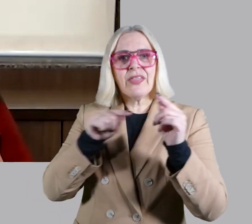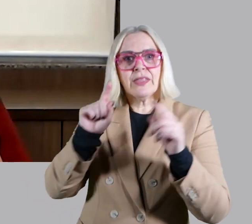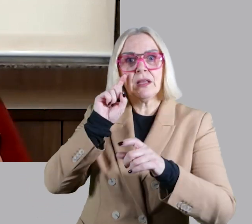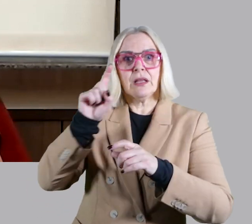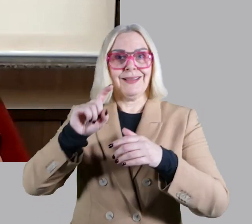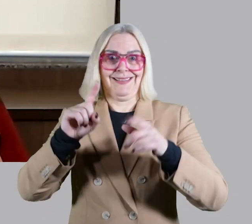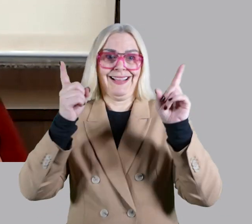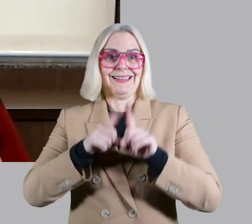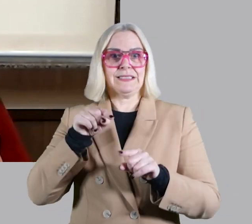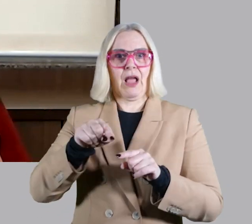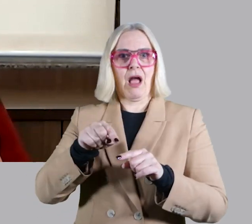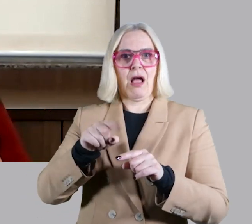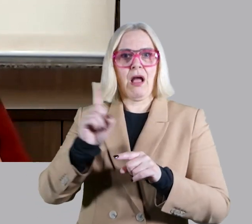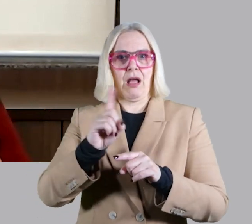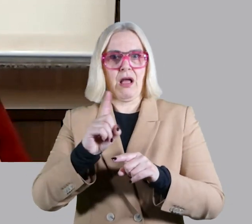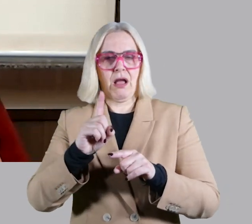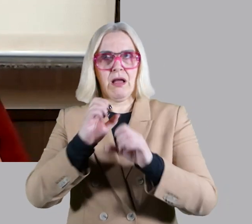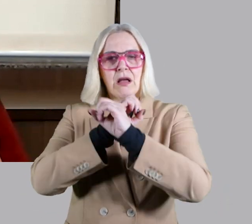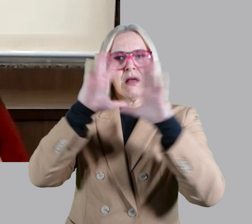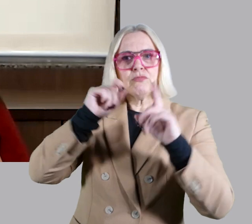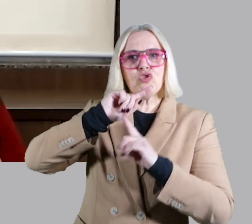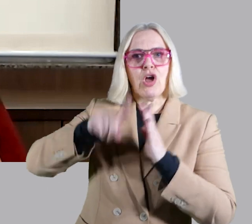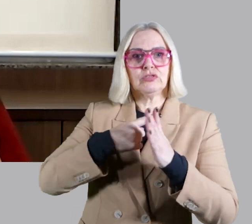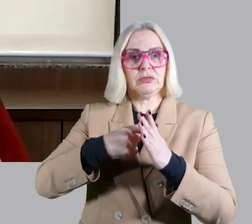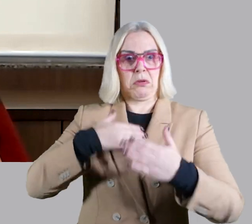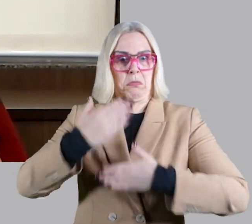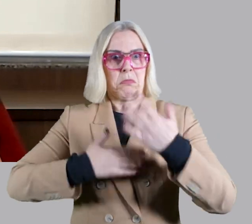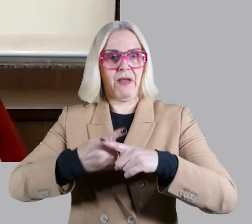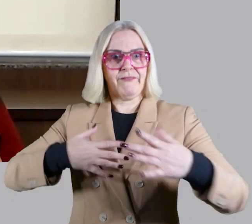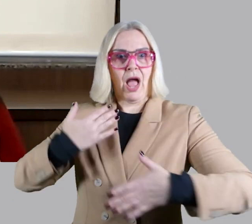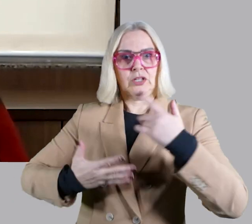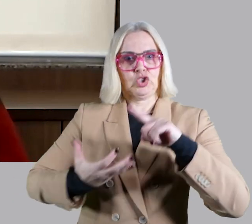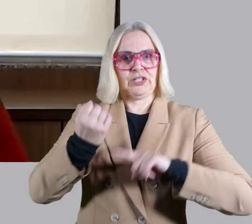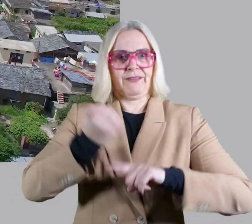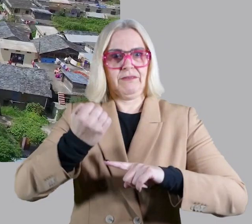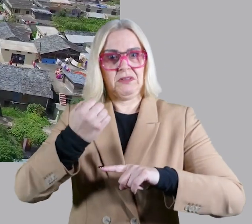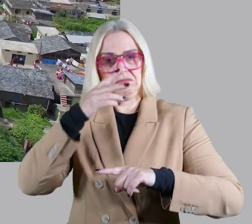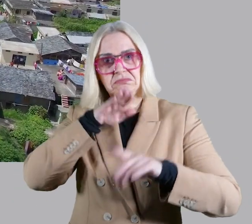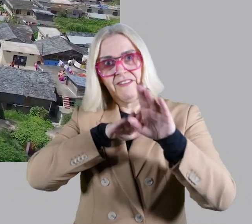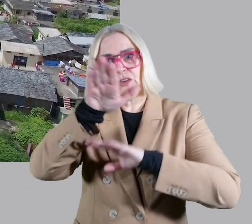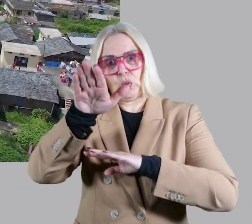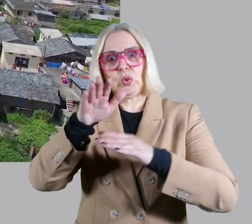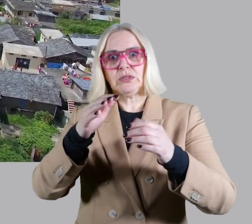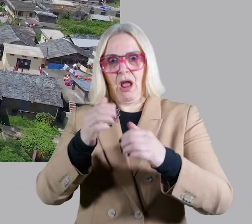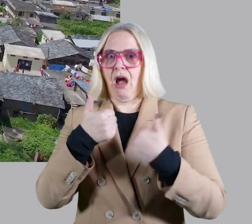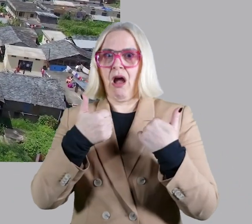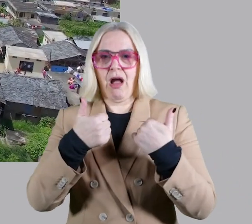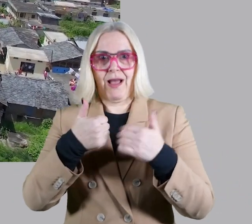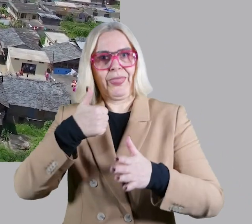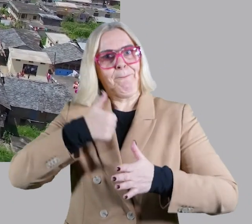India has come out with this mission project and is working very fast to achieve it.